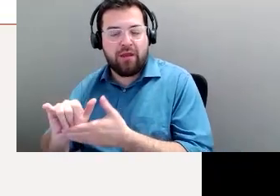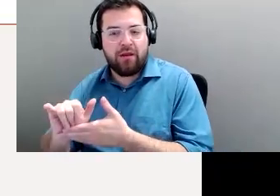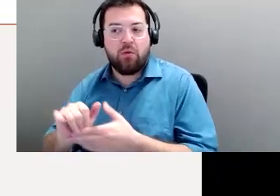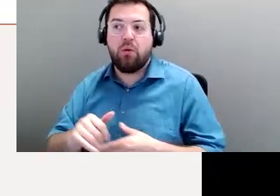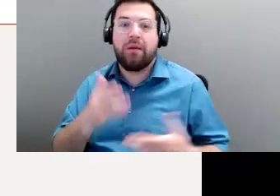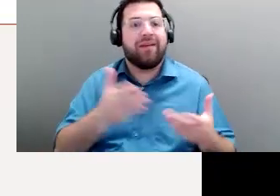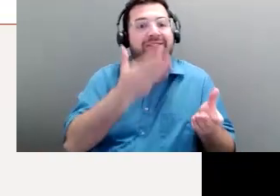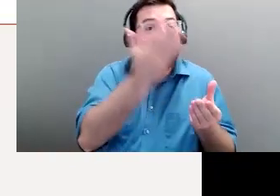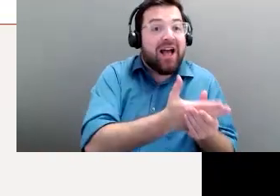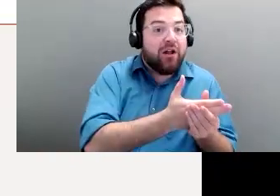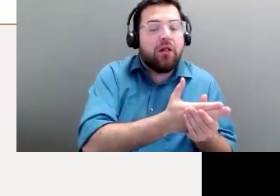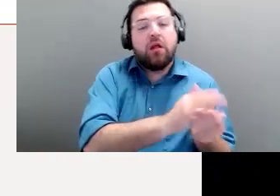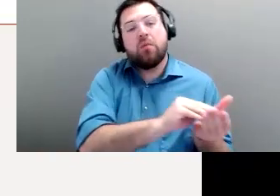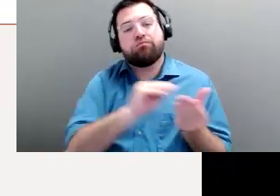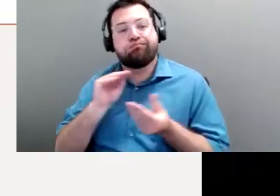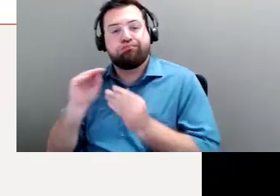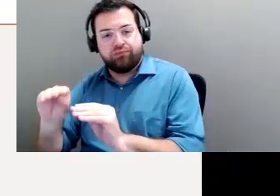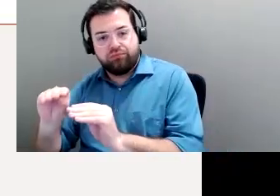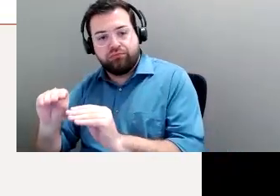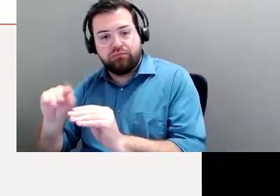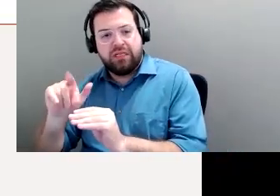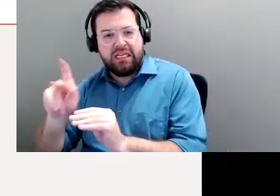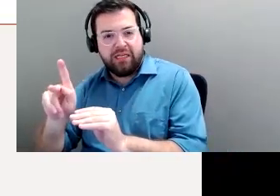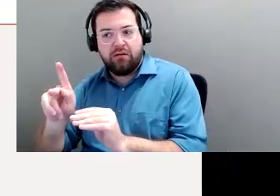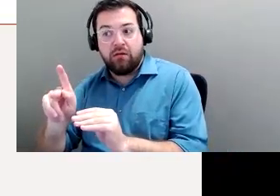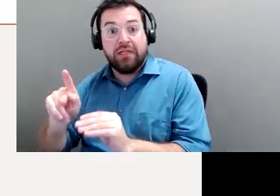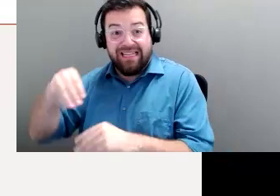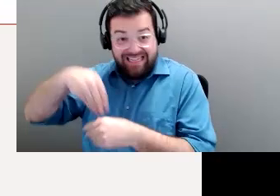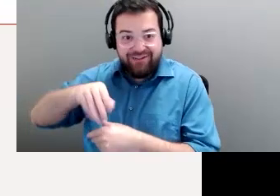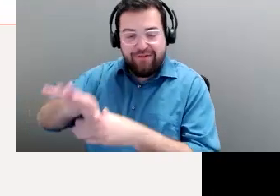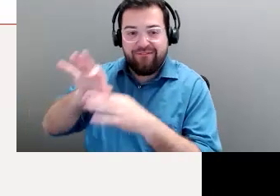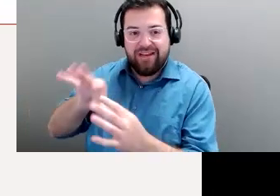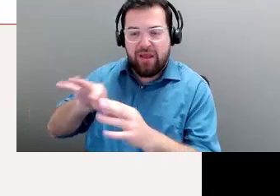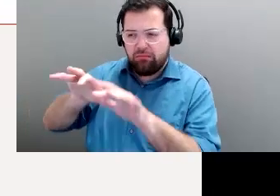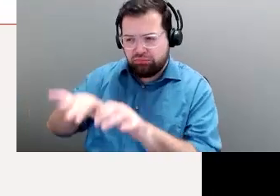But in my feedback here, I can, link those course items in here